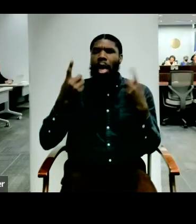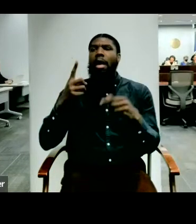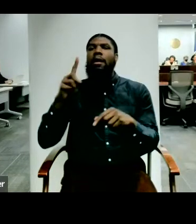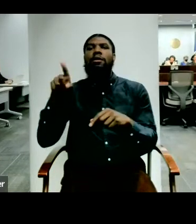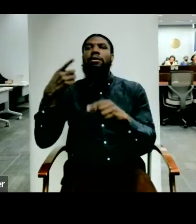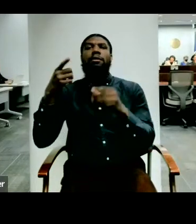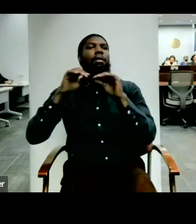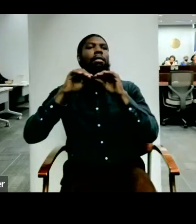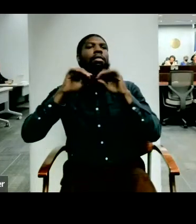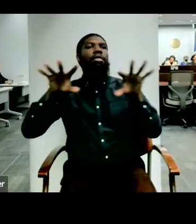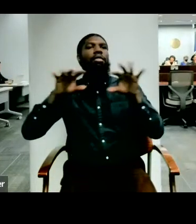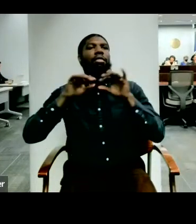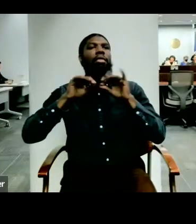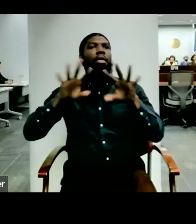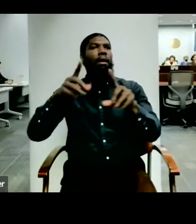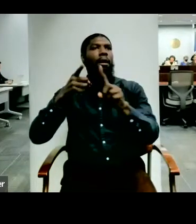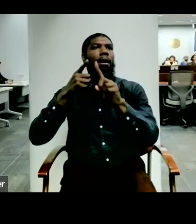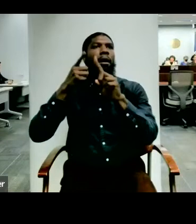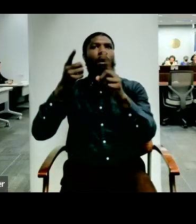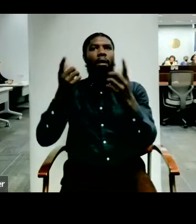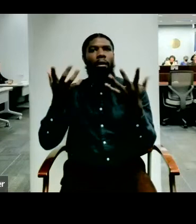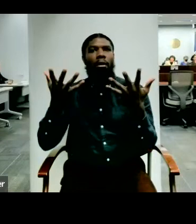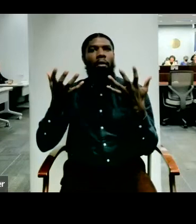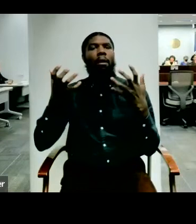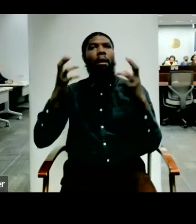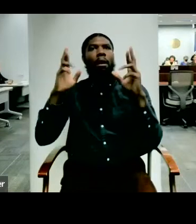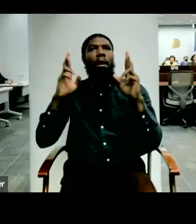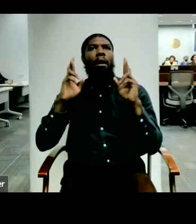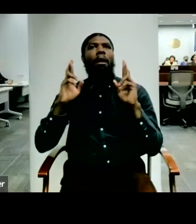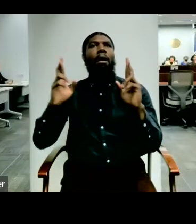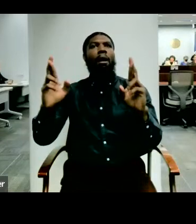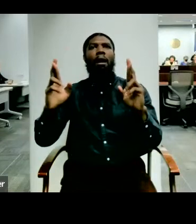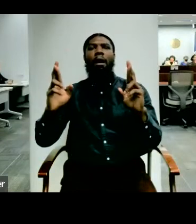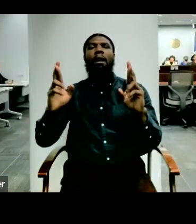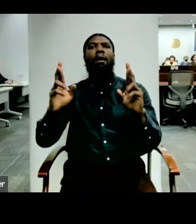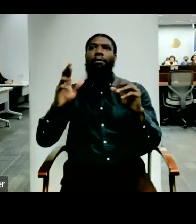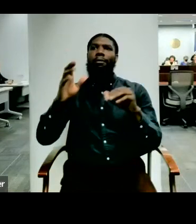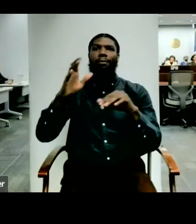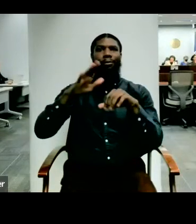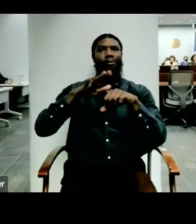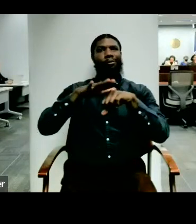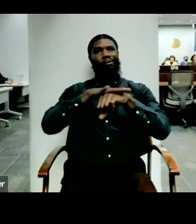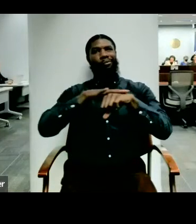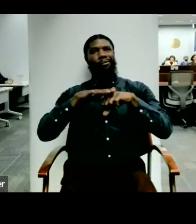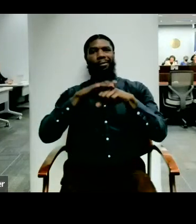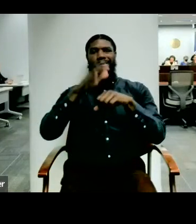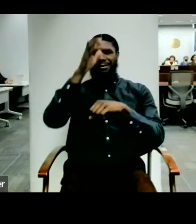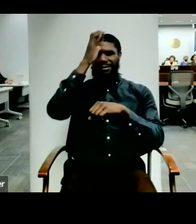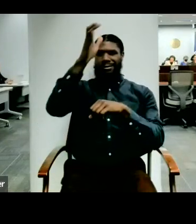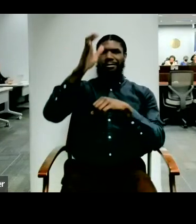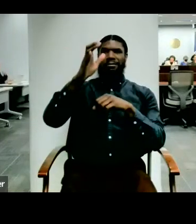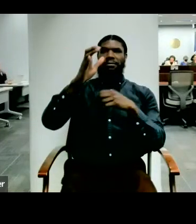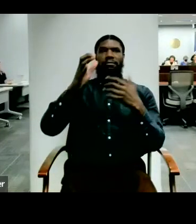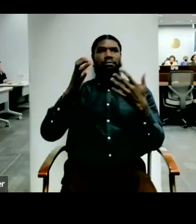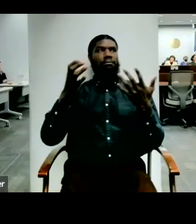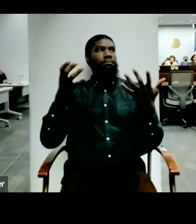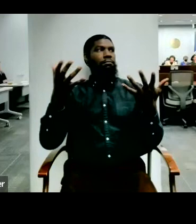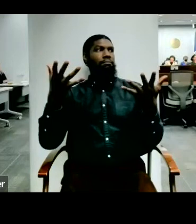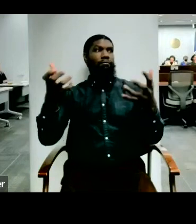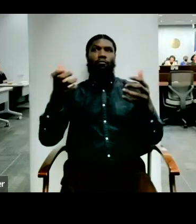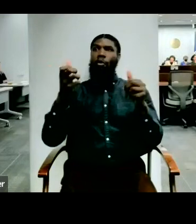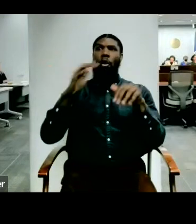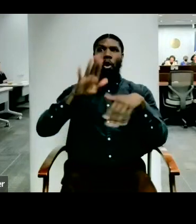um aspirational, broad concepts about how we would all like everybody to have an equal opportunity.